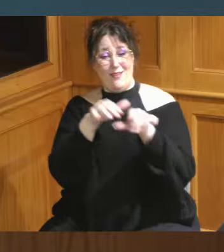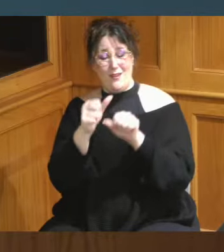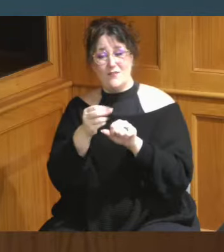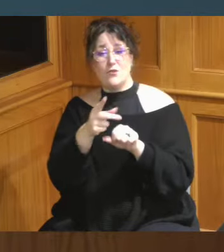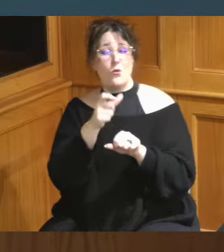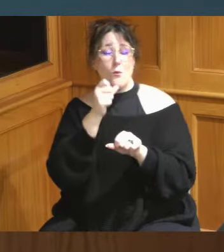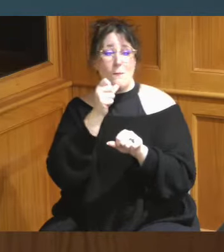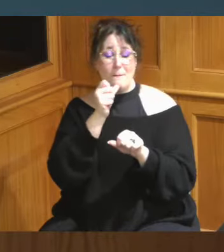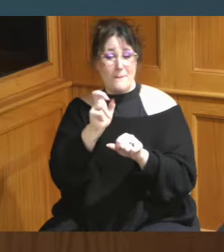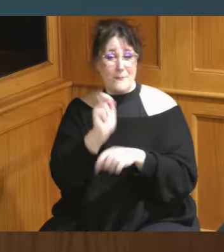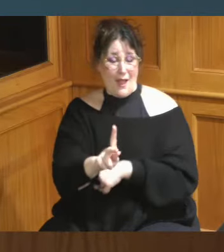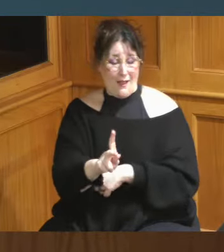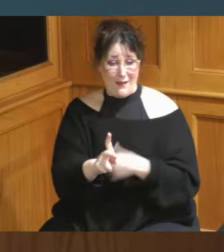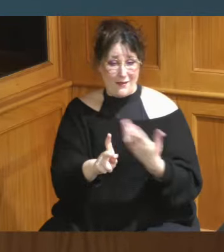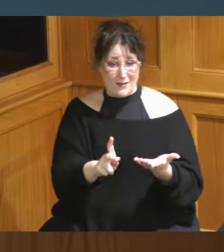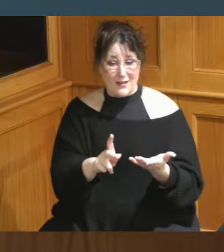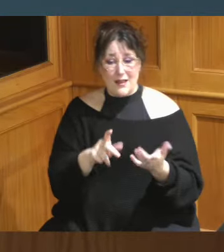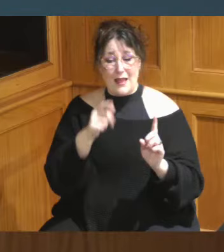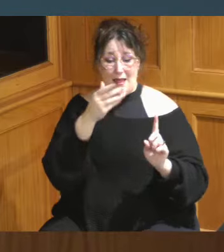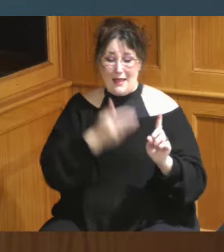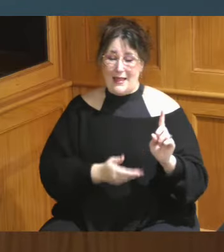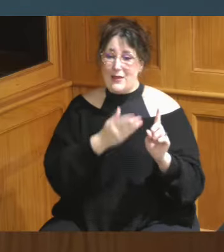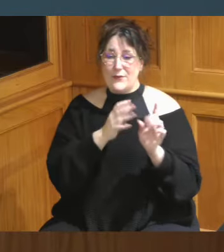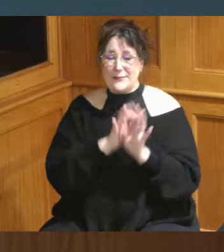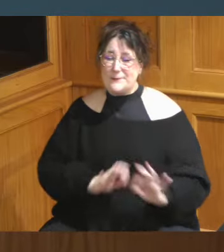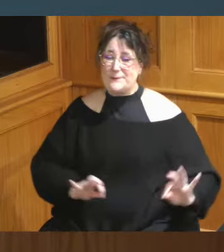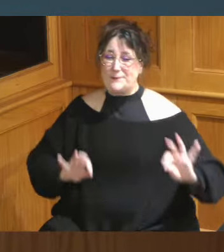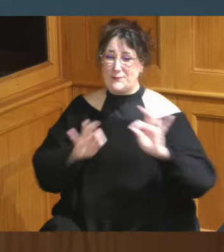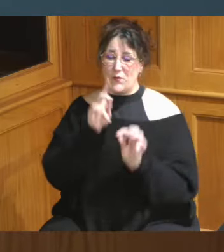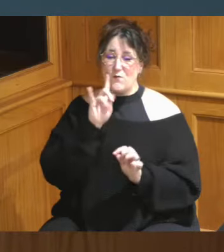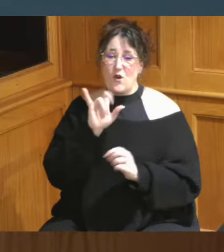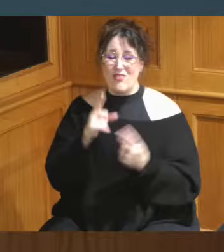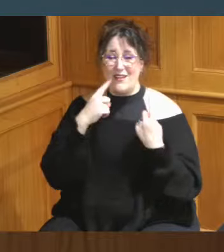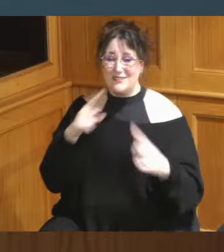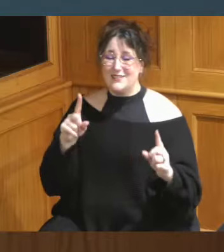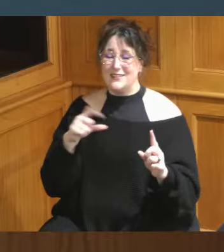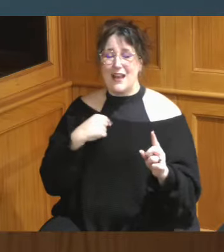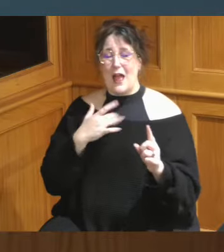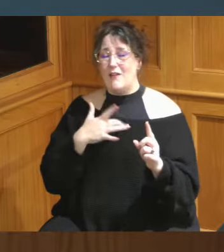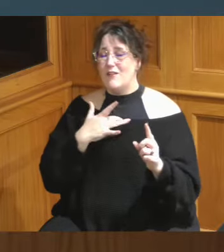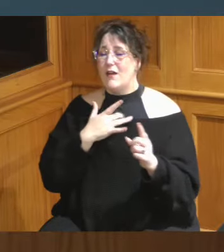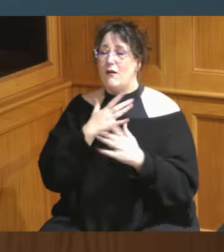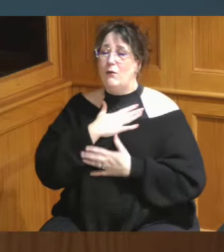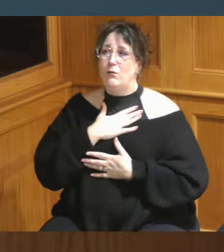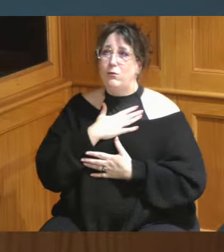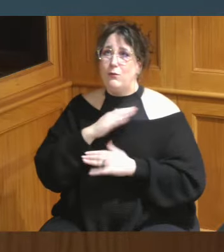facility. Major M's was critical to that success and I am so grateful for your partnership. Really,